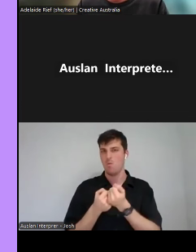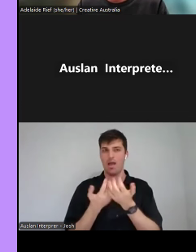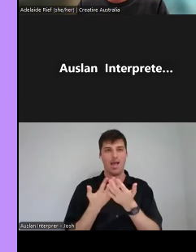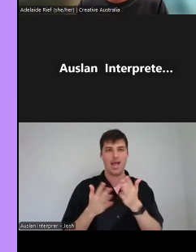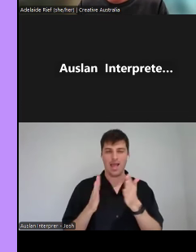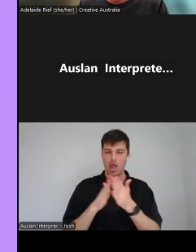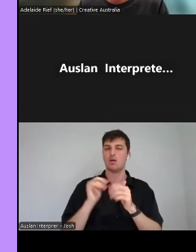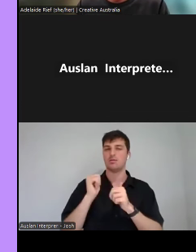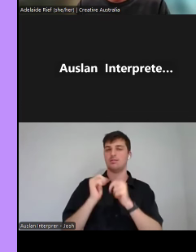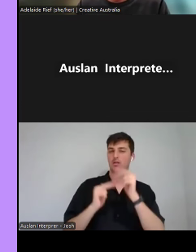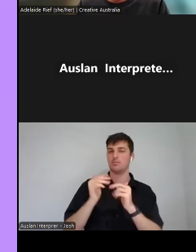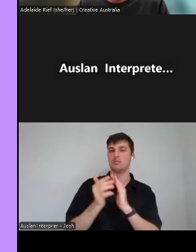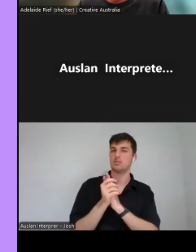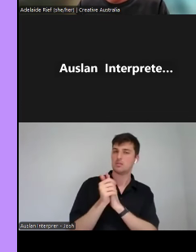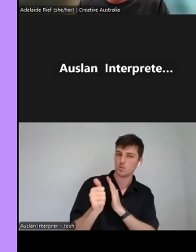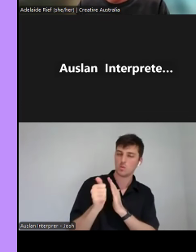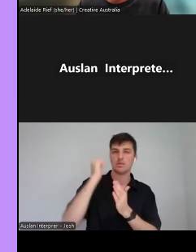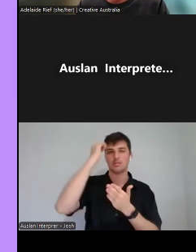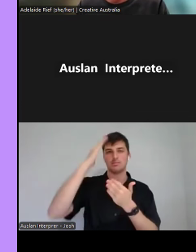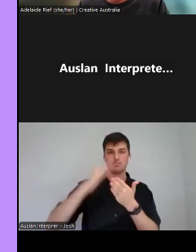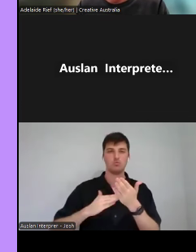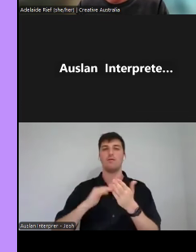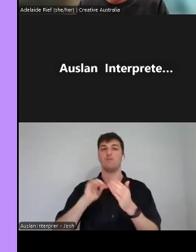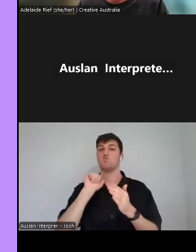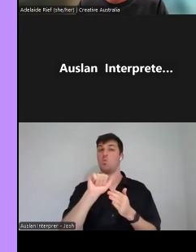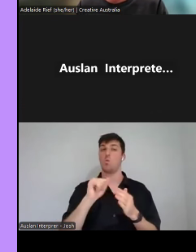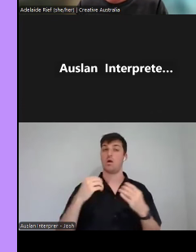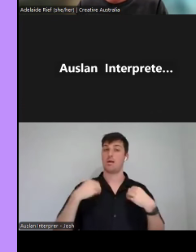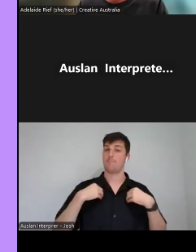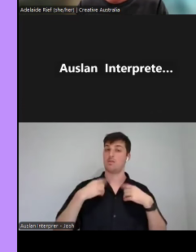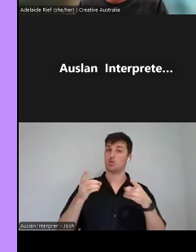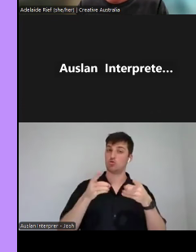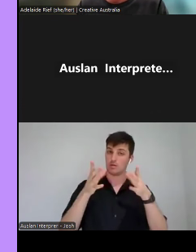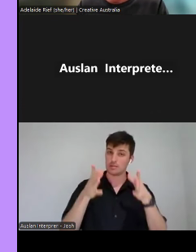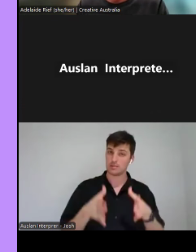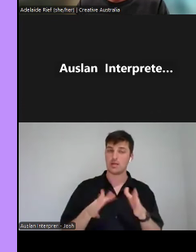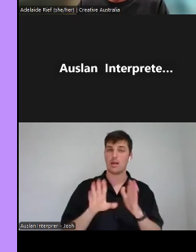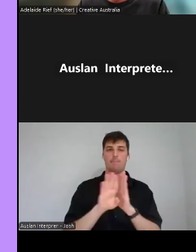and experience of your company directors and your Board members. If that's quite early on but you're